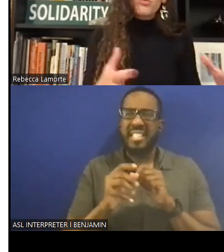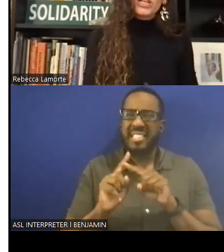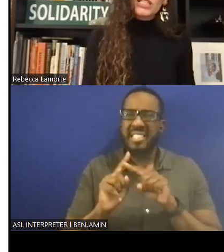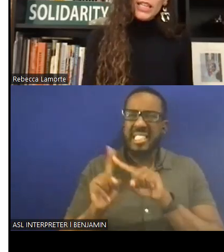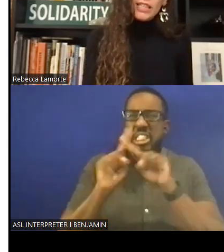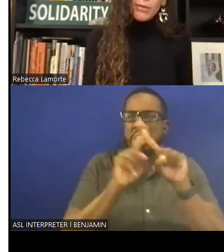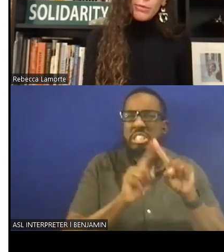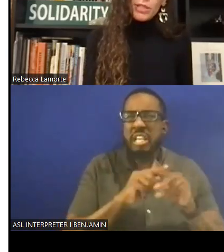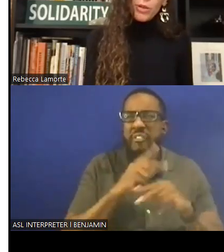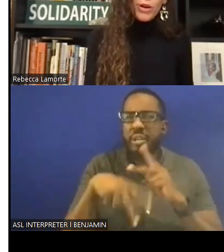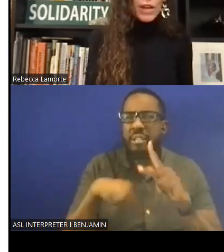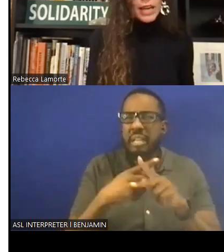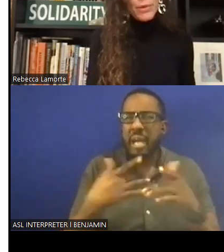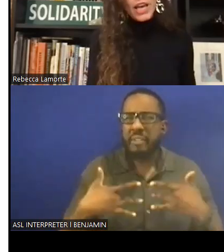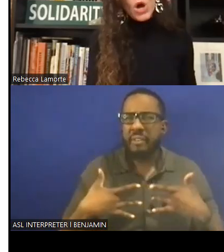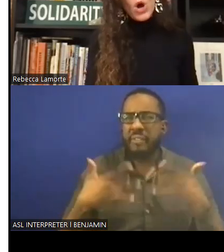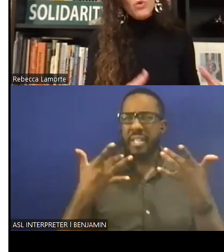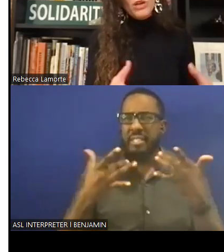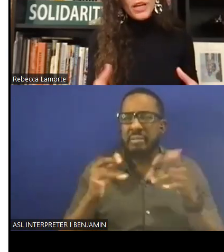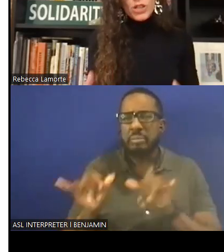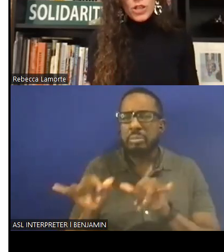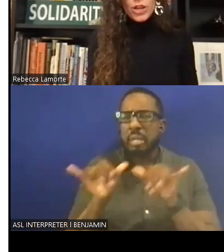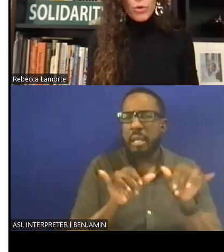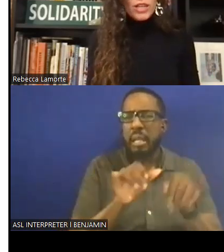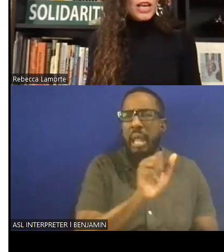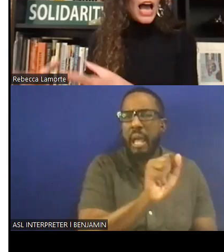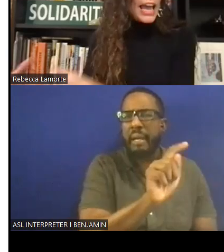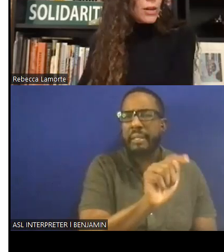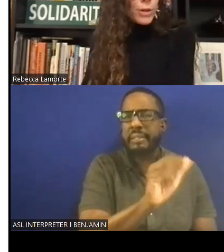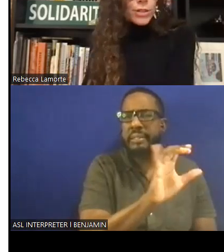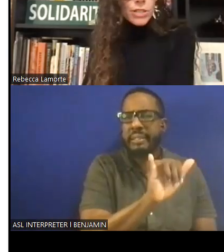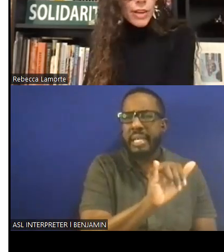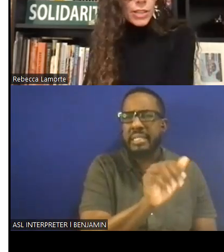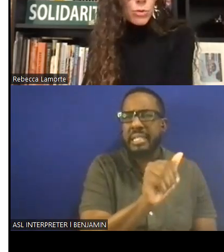to what Stacey Abrams did with her campaign. We made sure it was in-person events